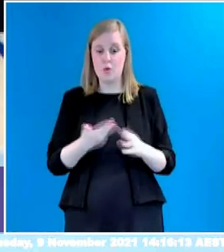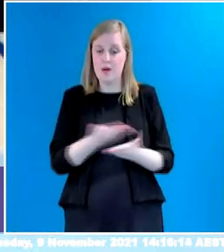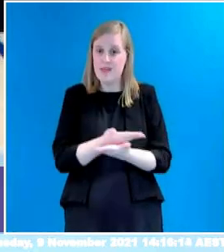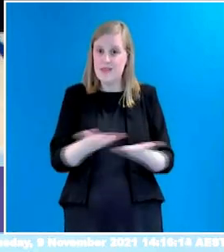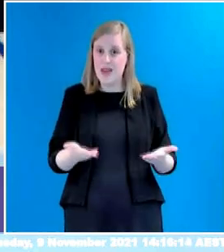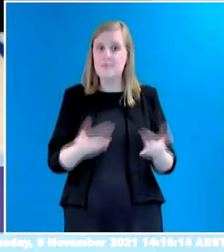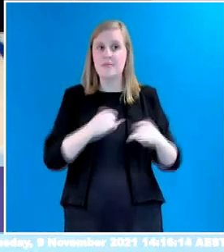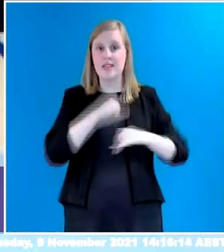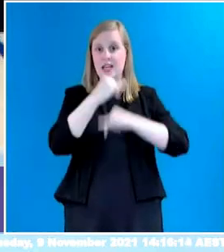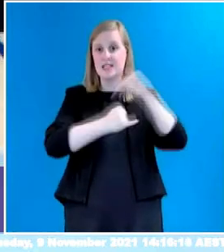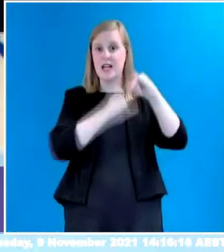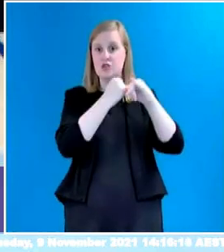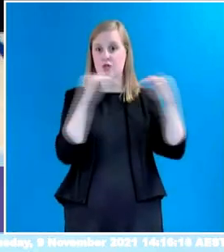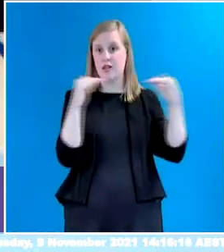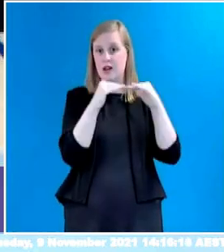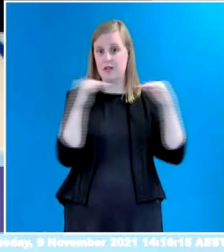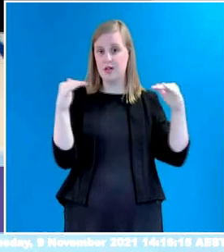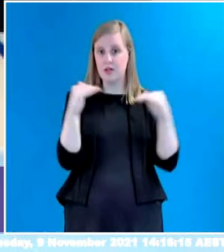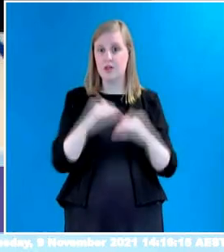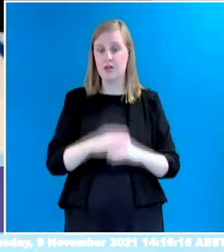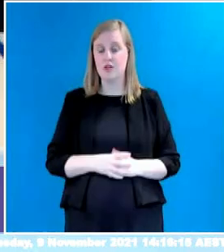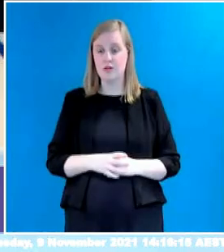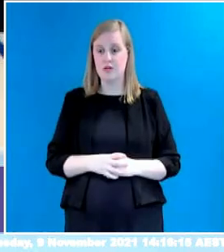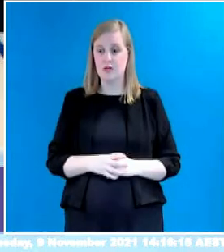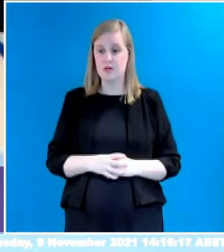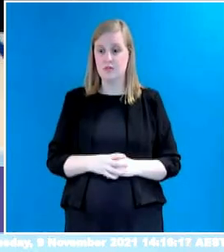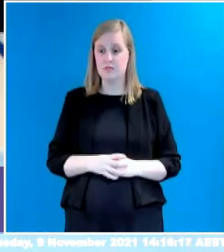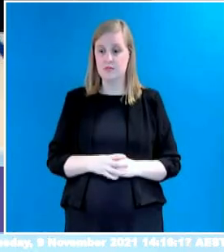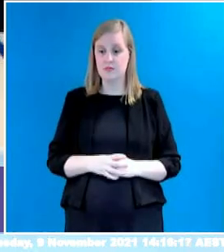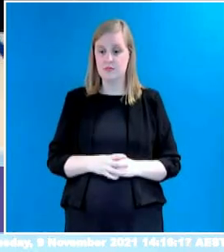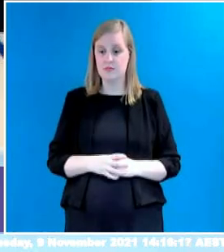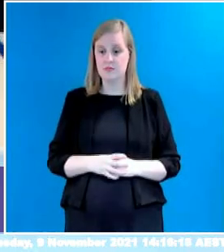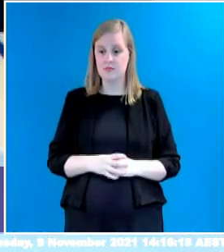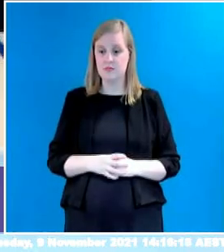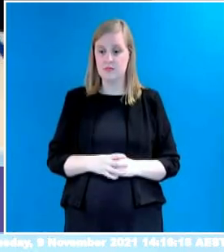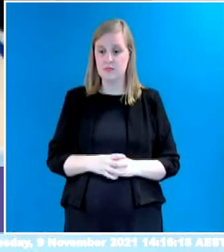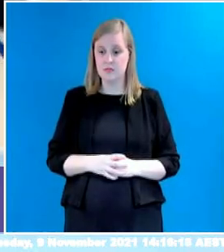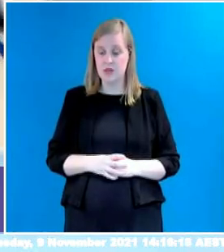There were no disadvantages or negative impacts identified for